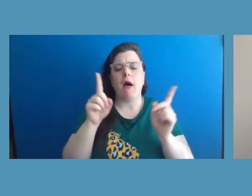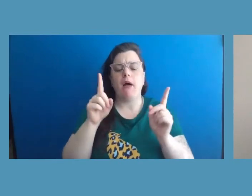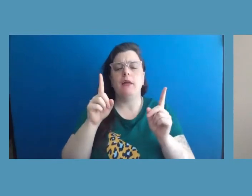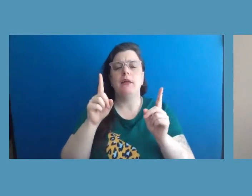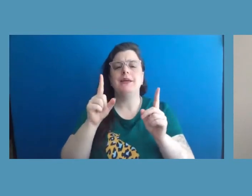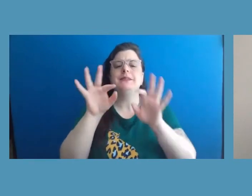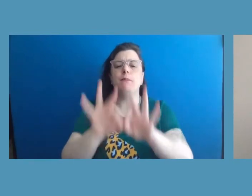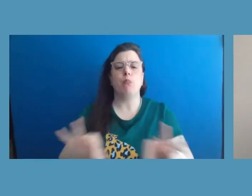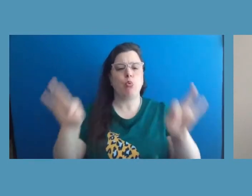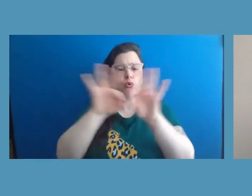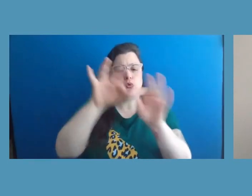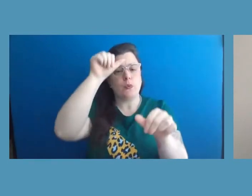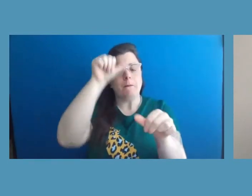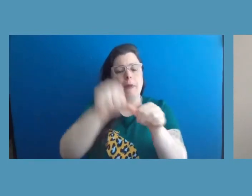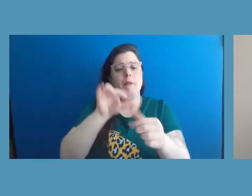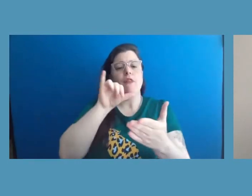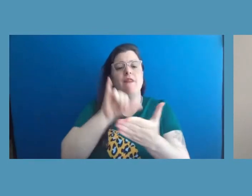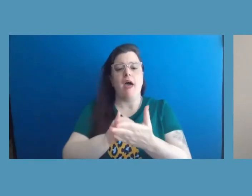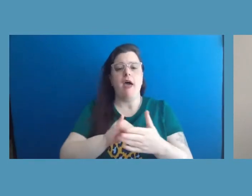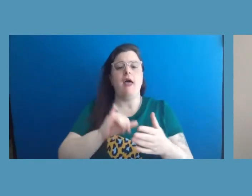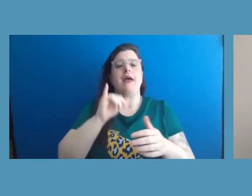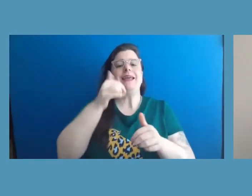needs are met as well.